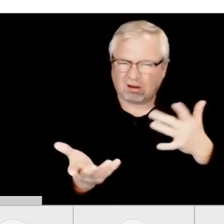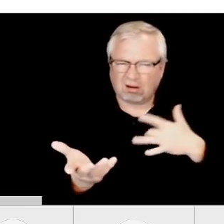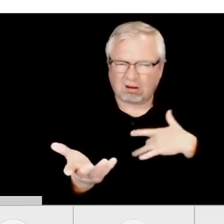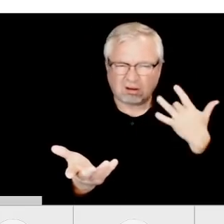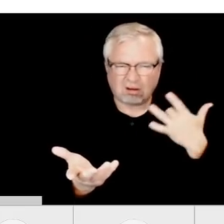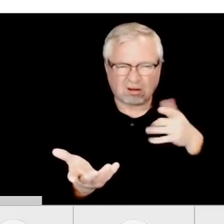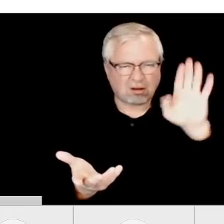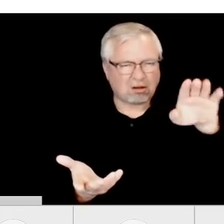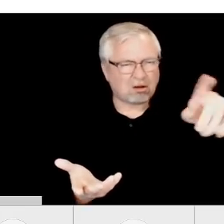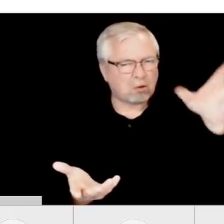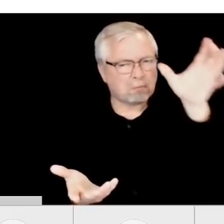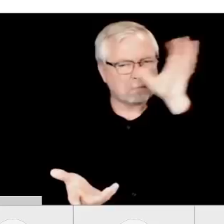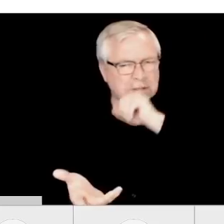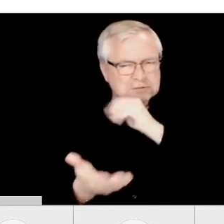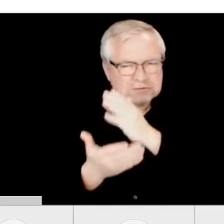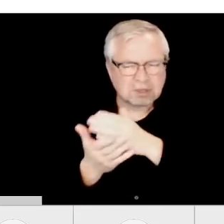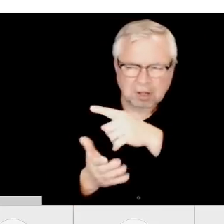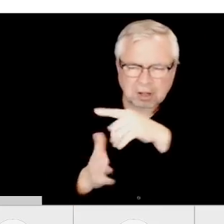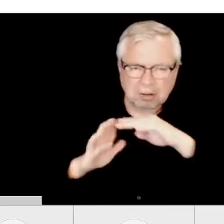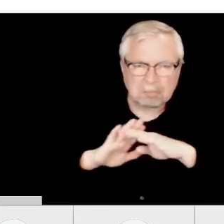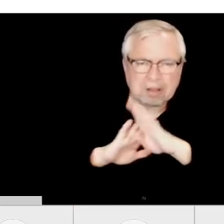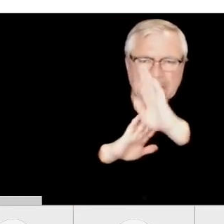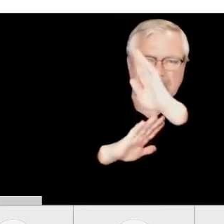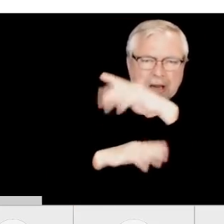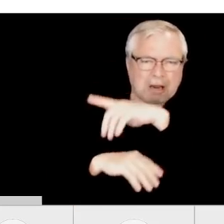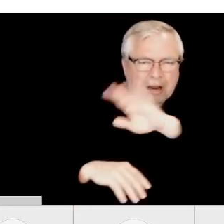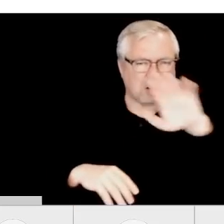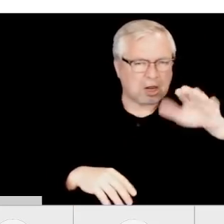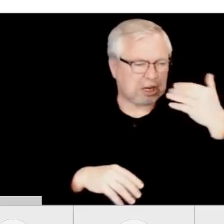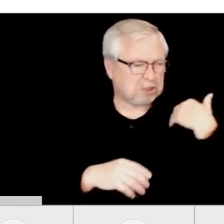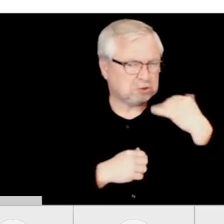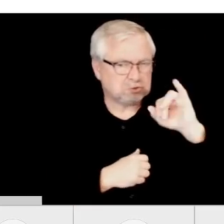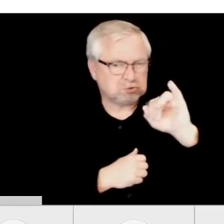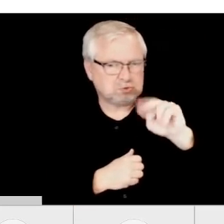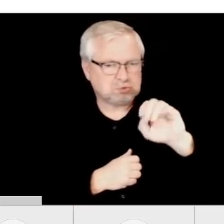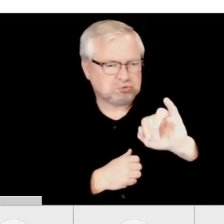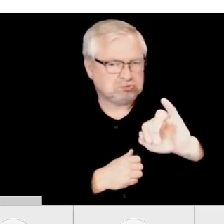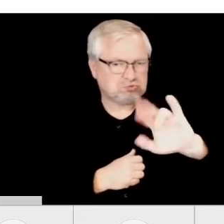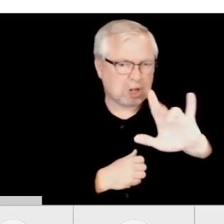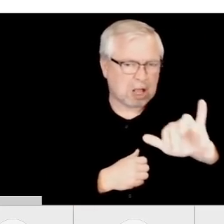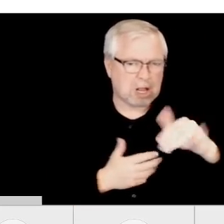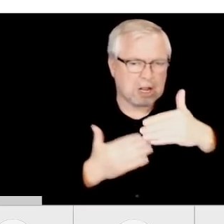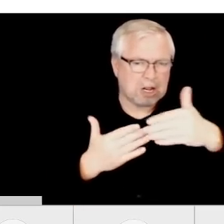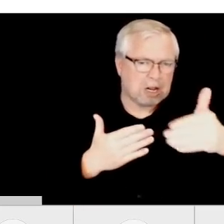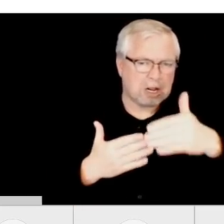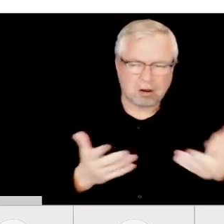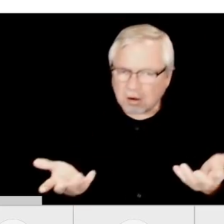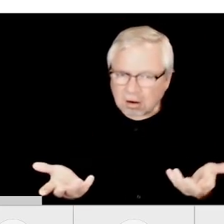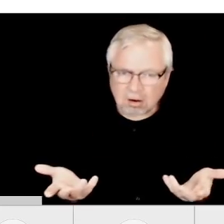peak in June or July, and then there are 20,000 deaths, but we only have